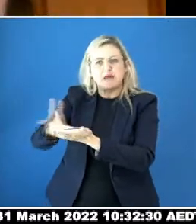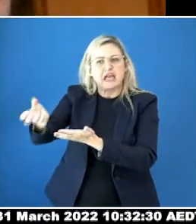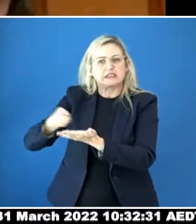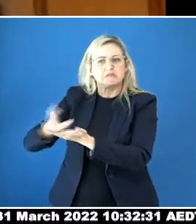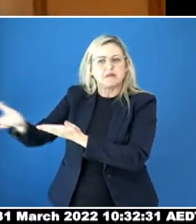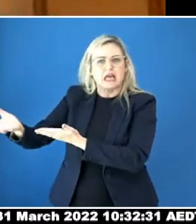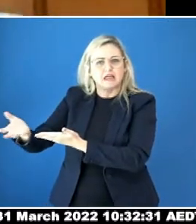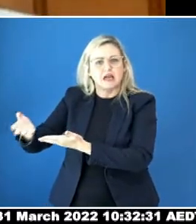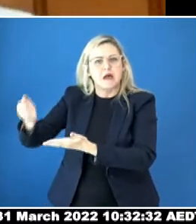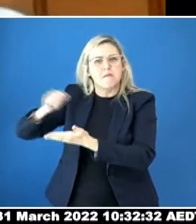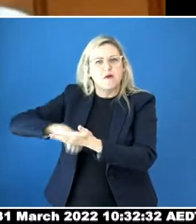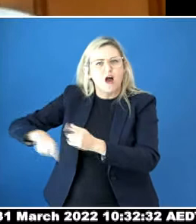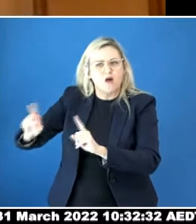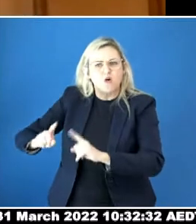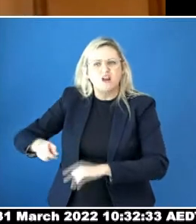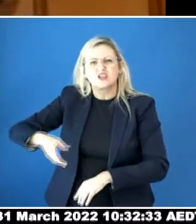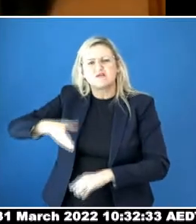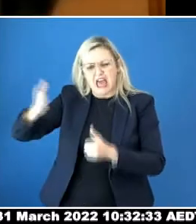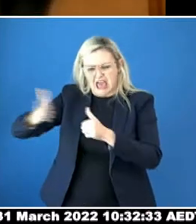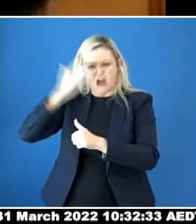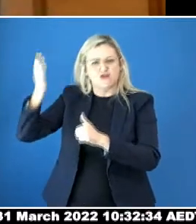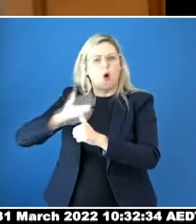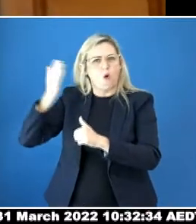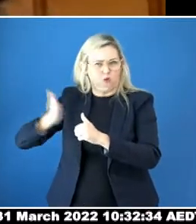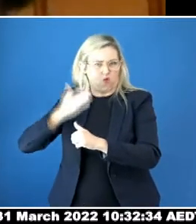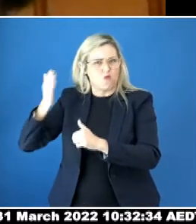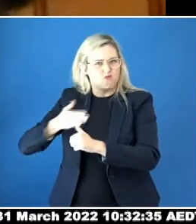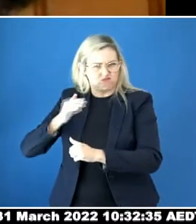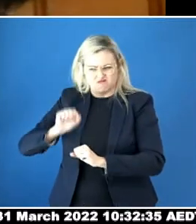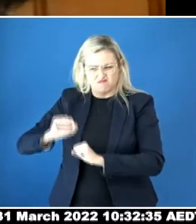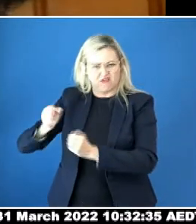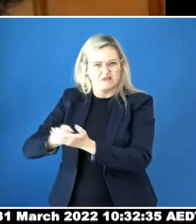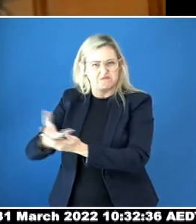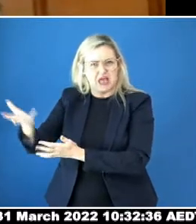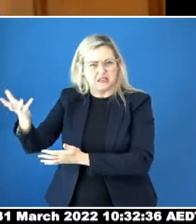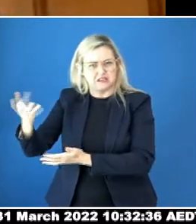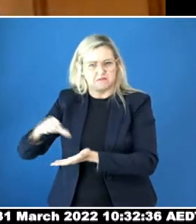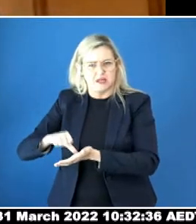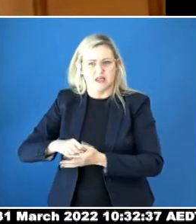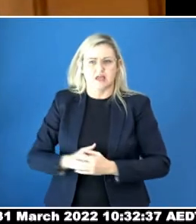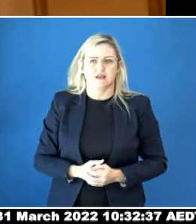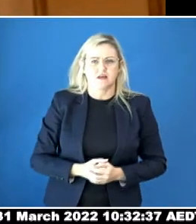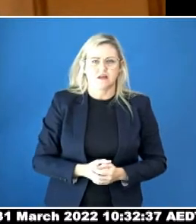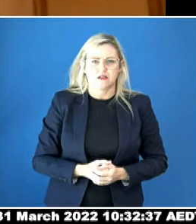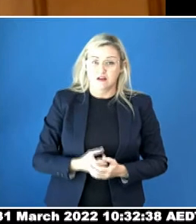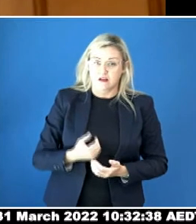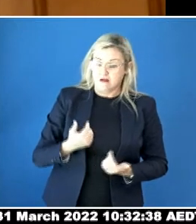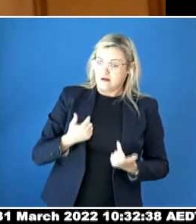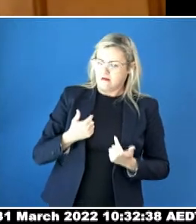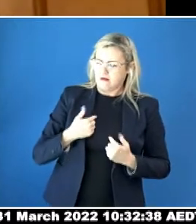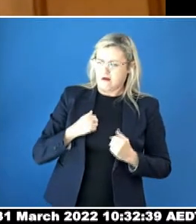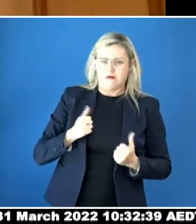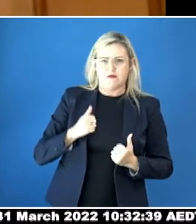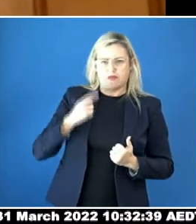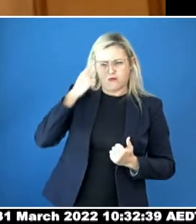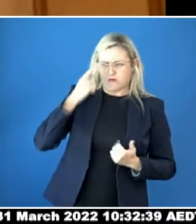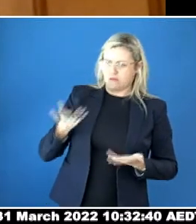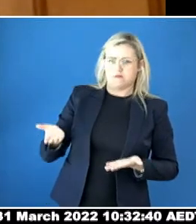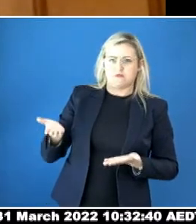drinks - when I say drinks, alcohol, right, so I just thought, yeah